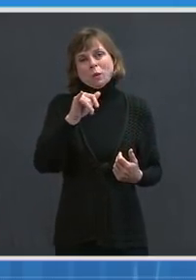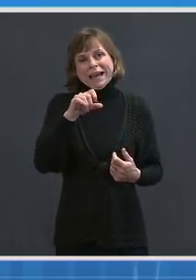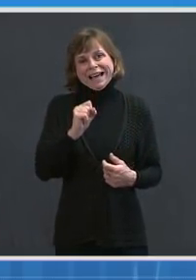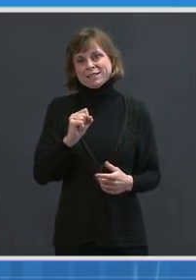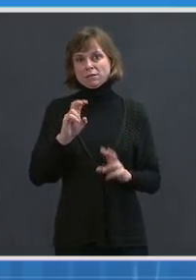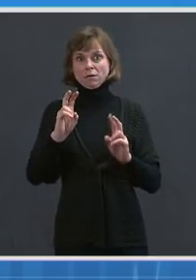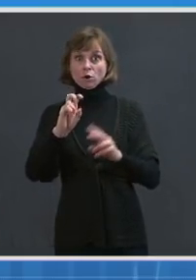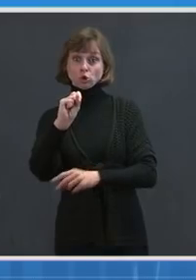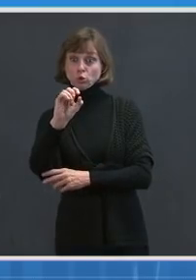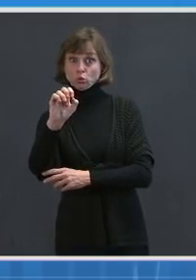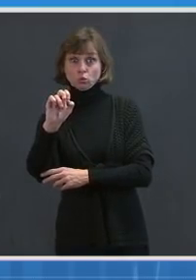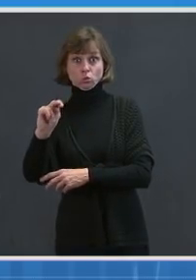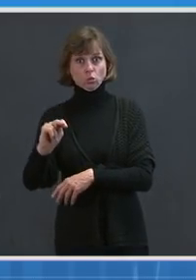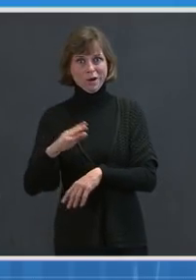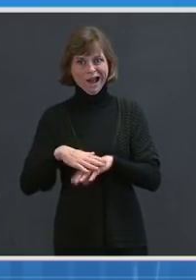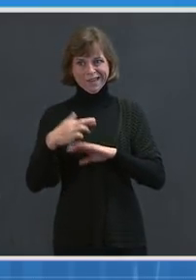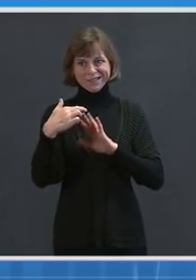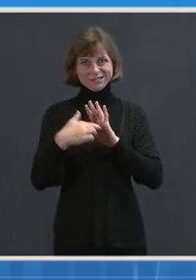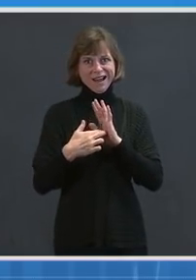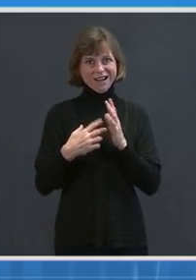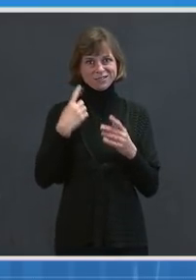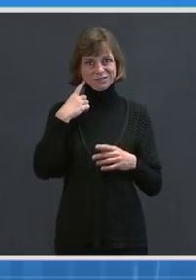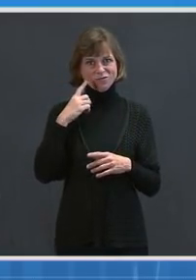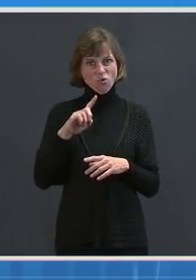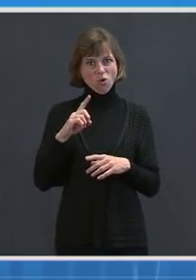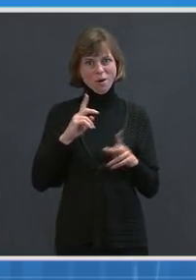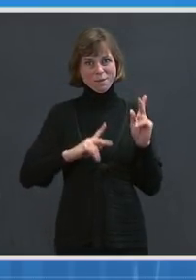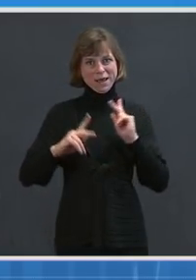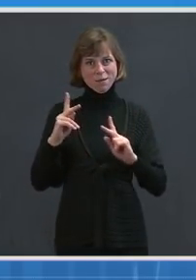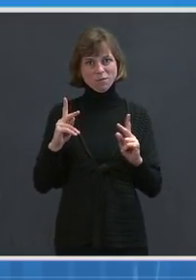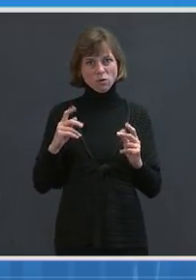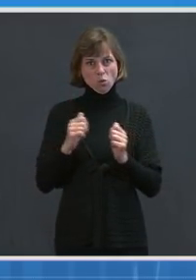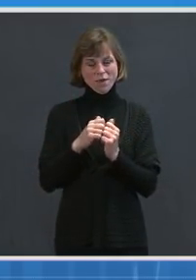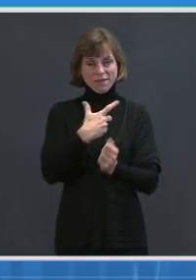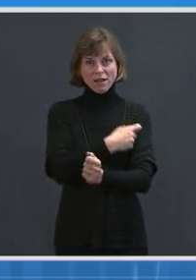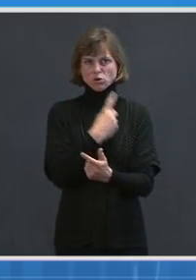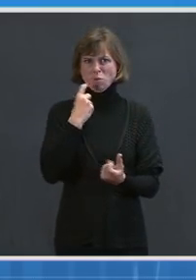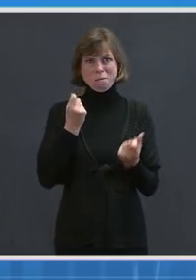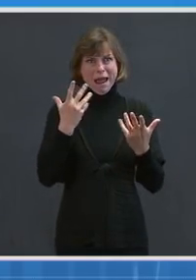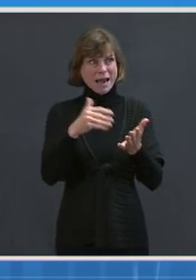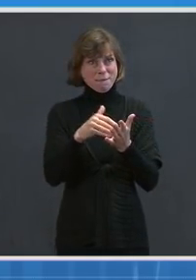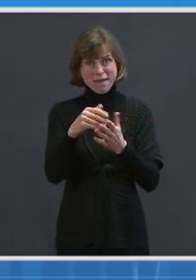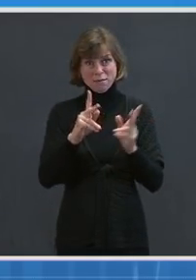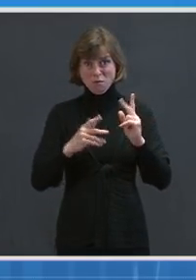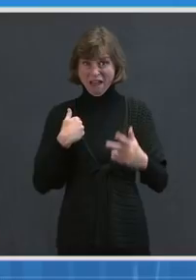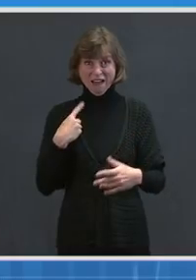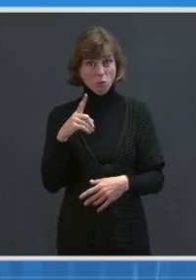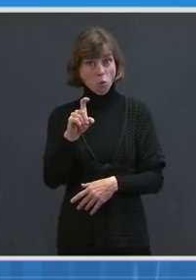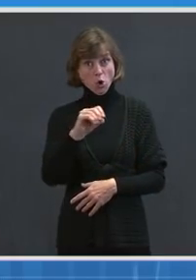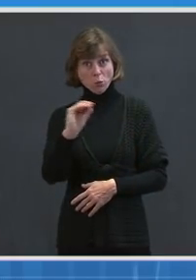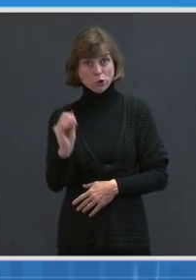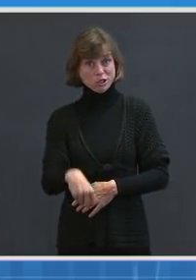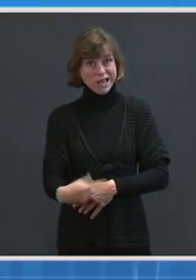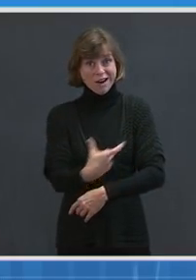There are now millions of people who are fully vaccinated and making life choices, like some grandparents